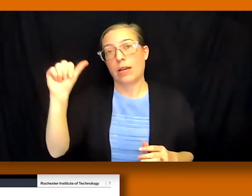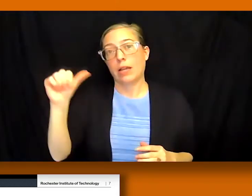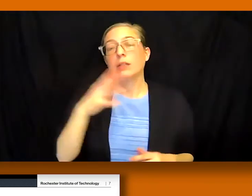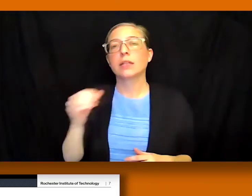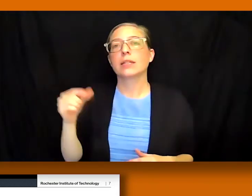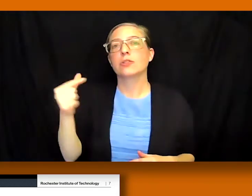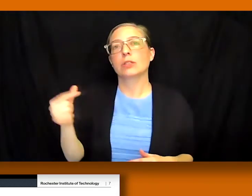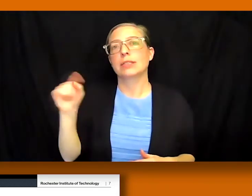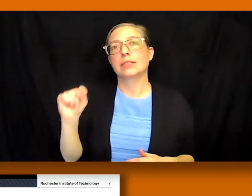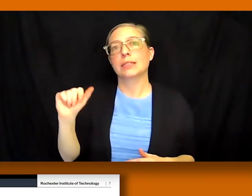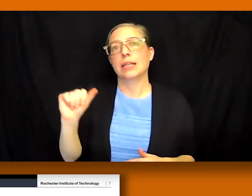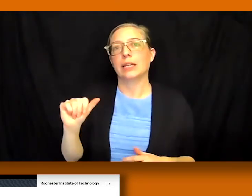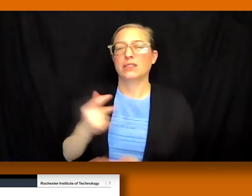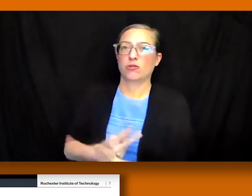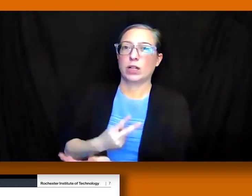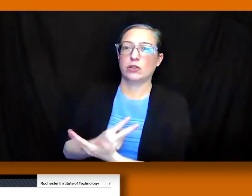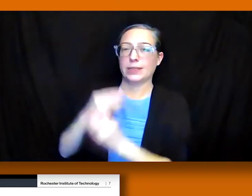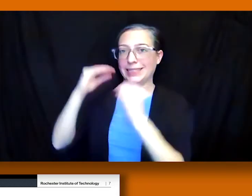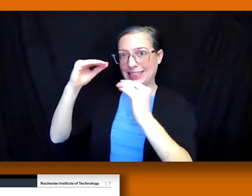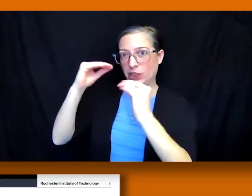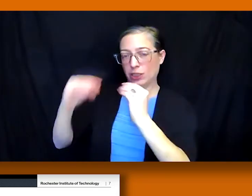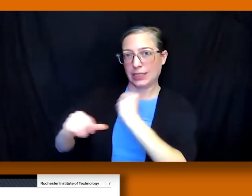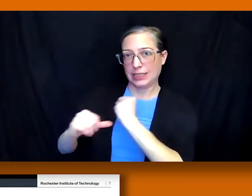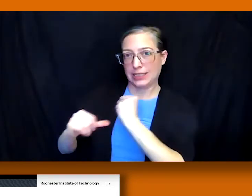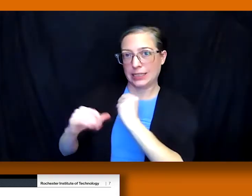at the master's and Ph.D levels.